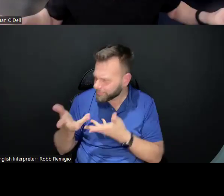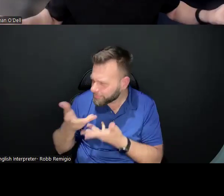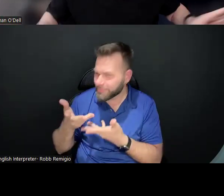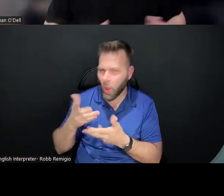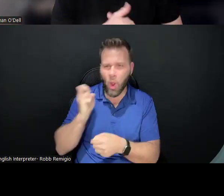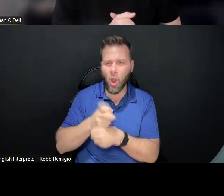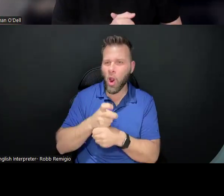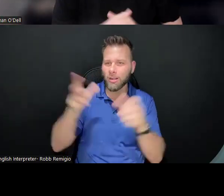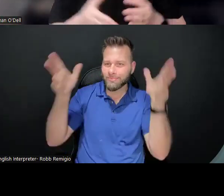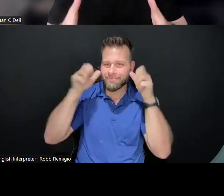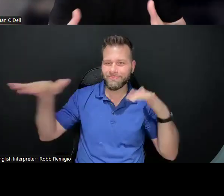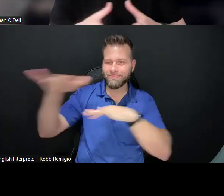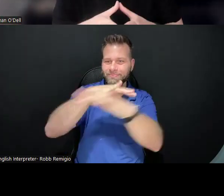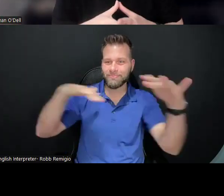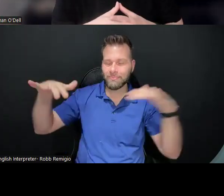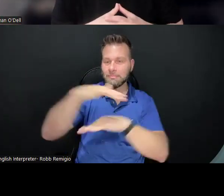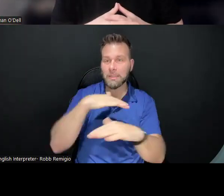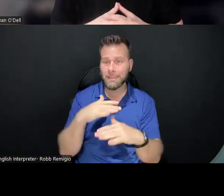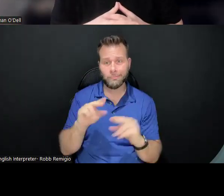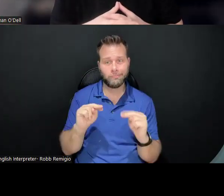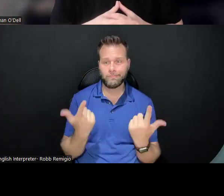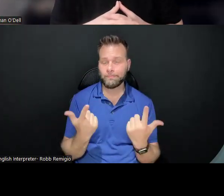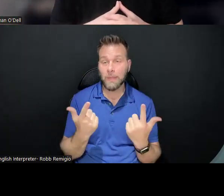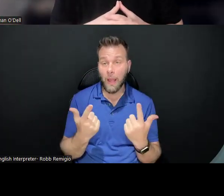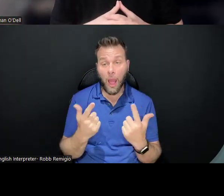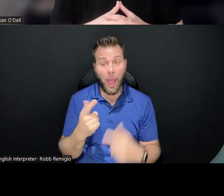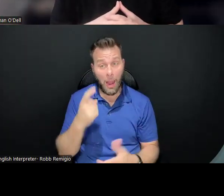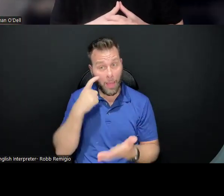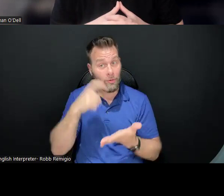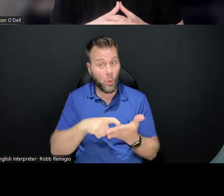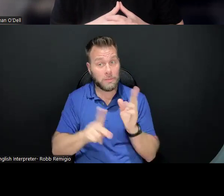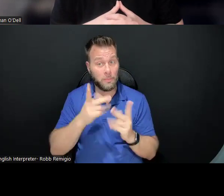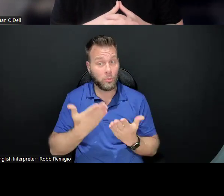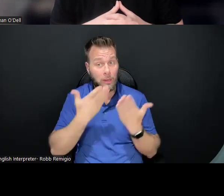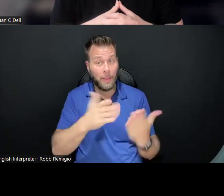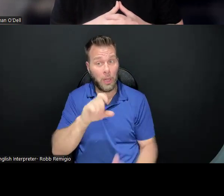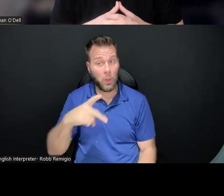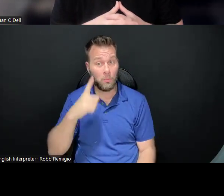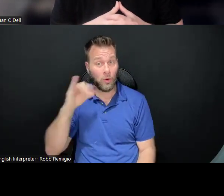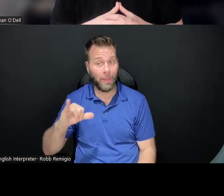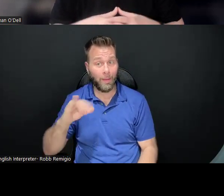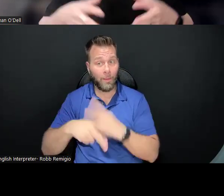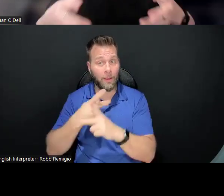trying to understand a person It will be completely and Yes, I have seen people